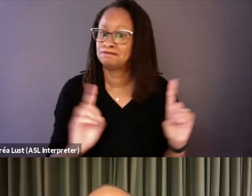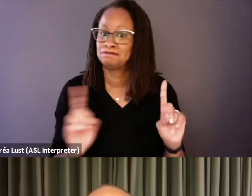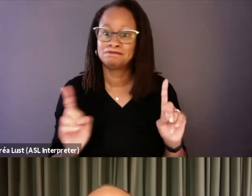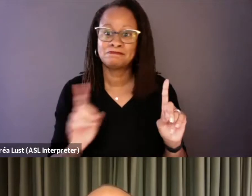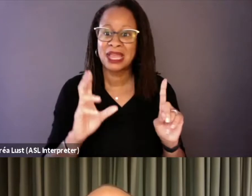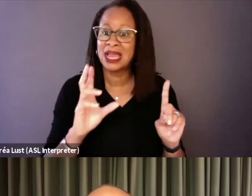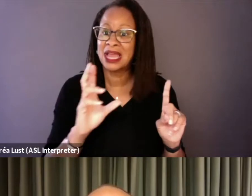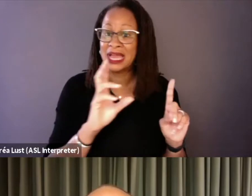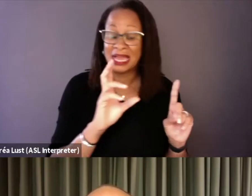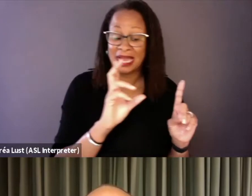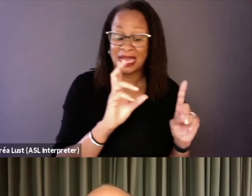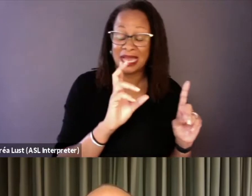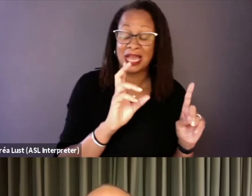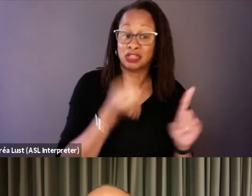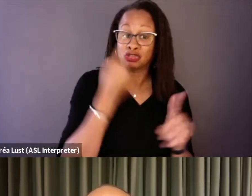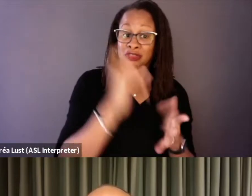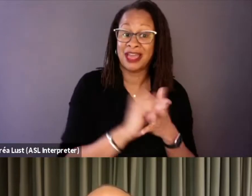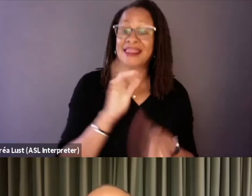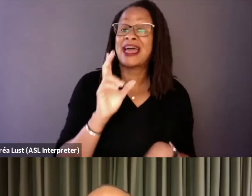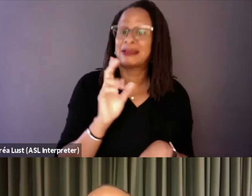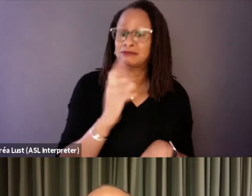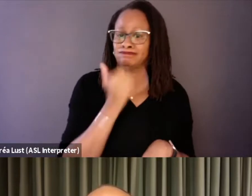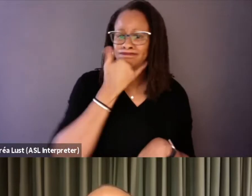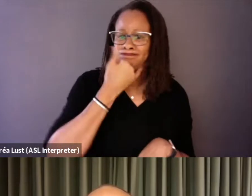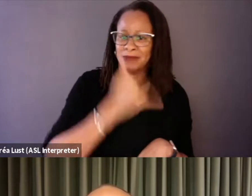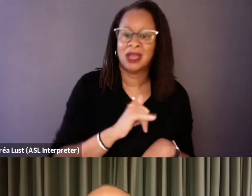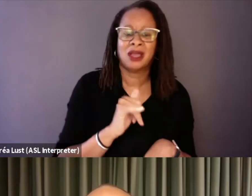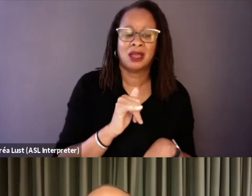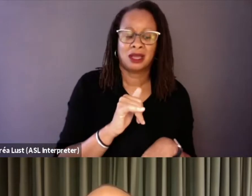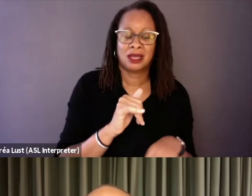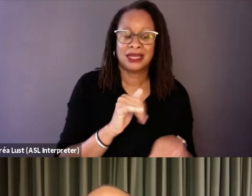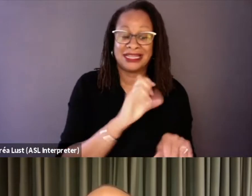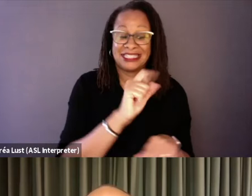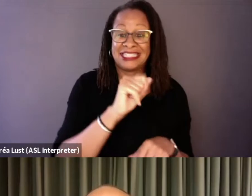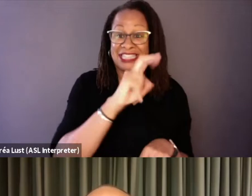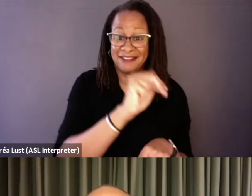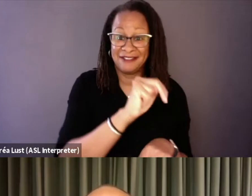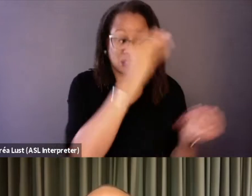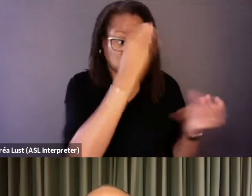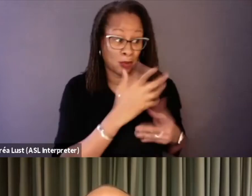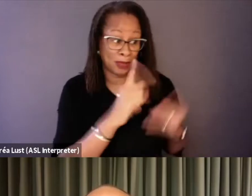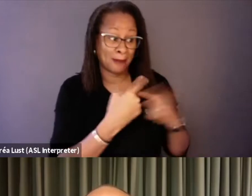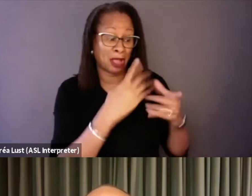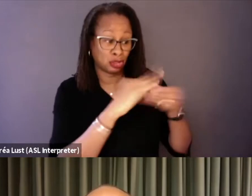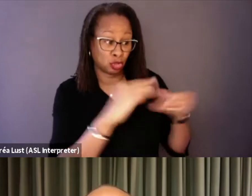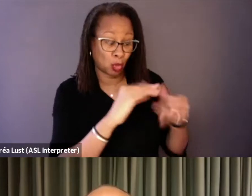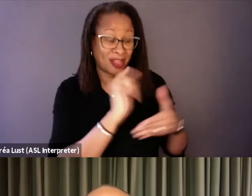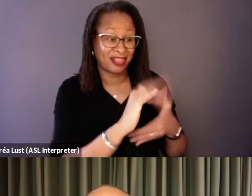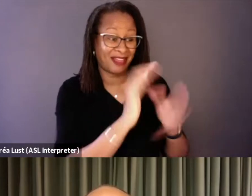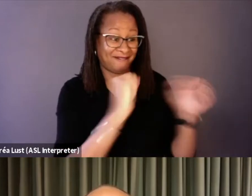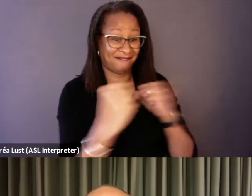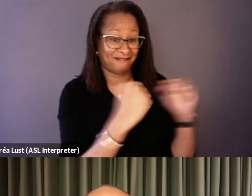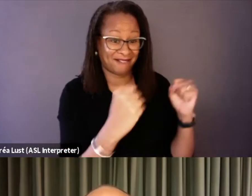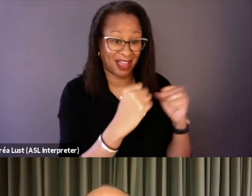Well, David recorded his side and I had already, Steven had told me about the fights because that was the last time they ever spoke.